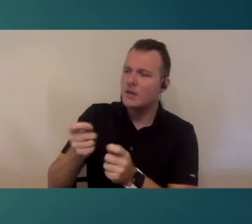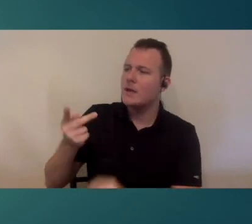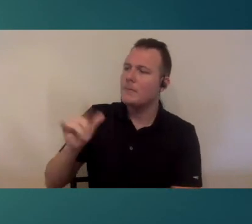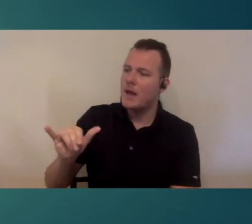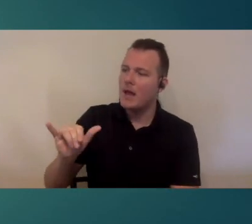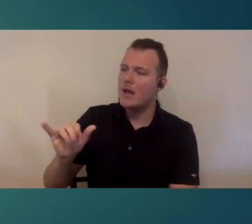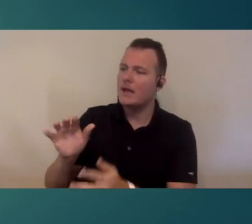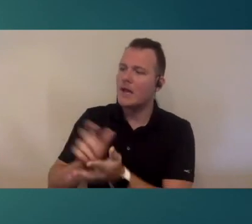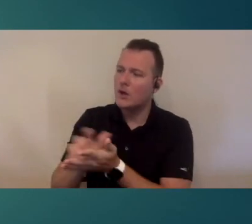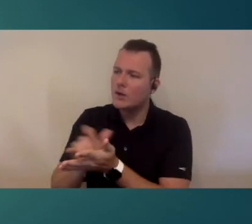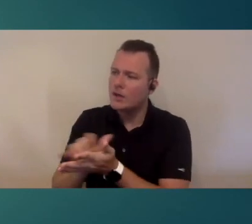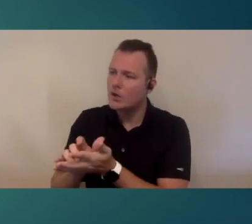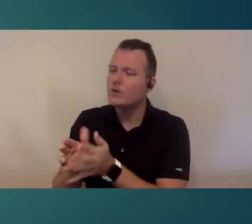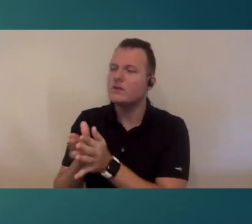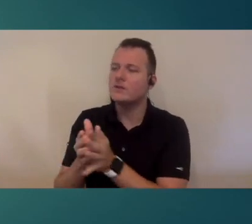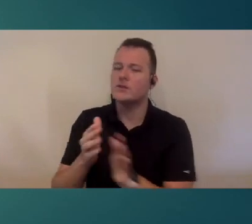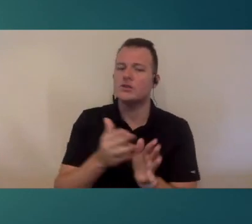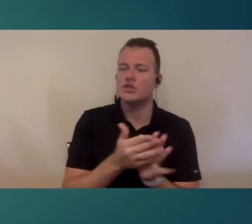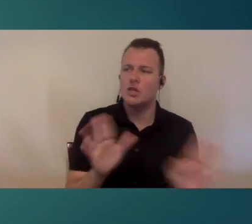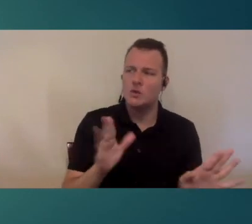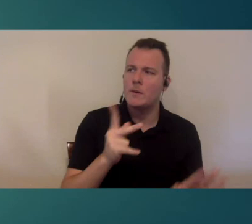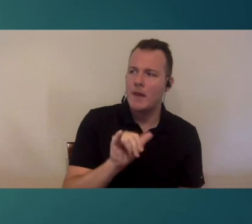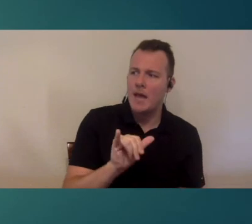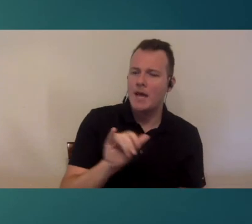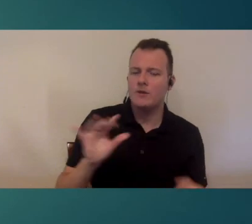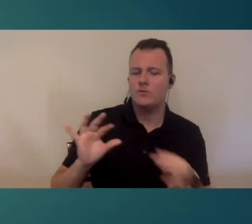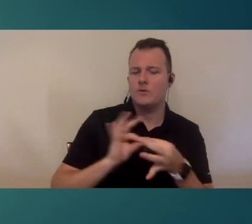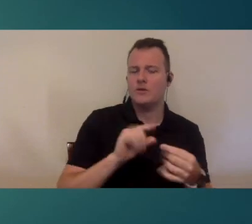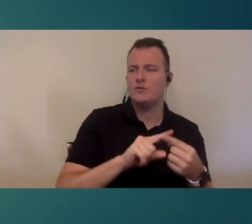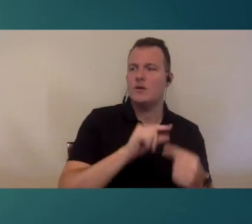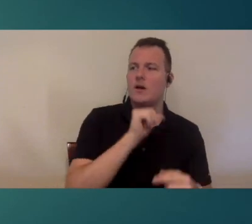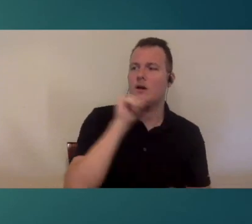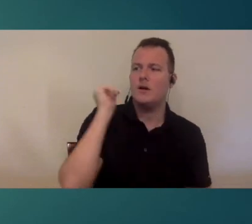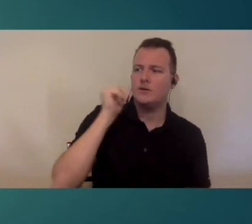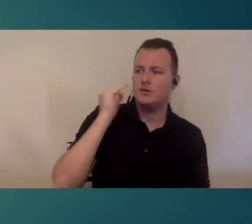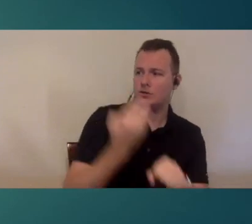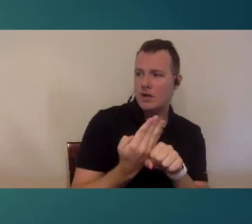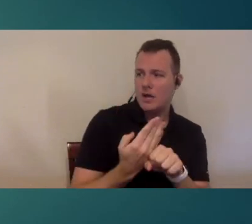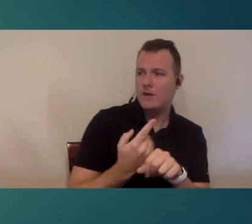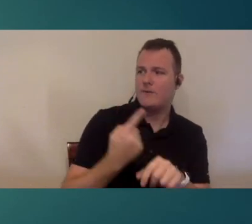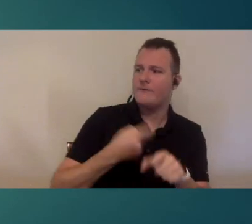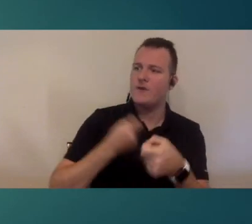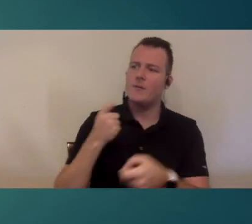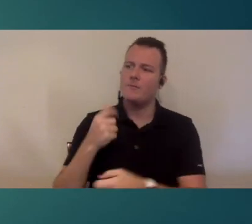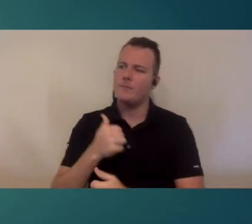calculator, the general pay calculator to an audiology job for- from the military